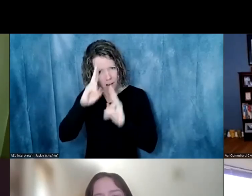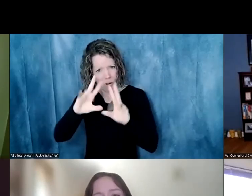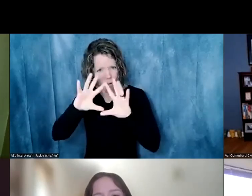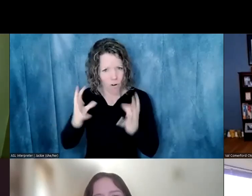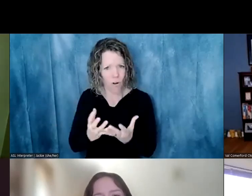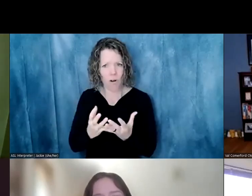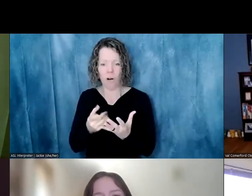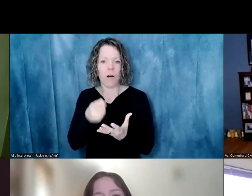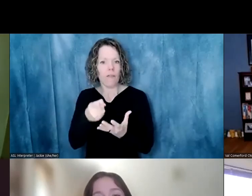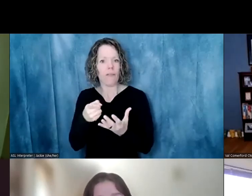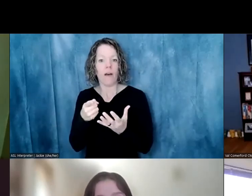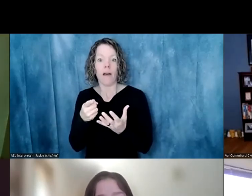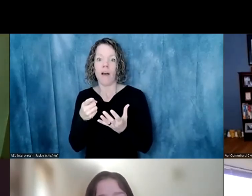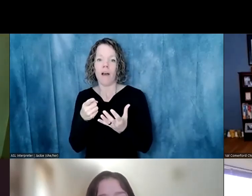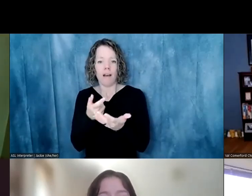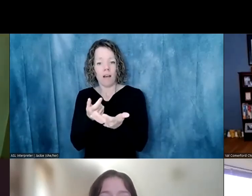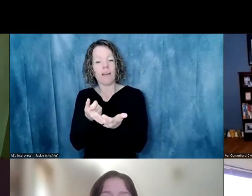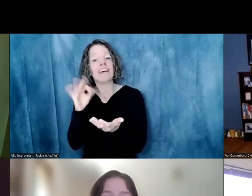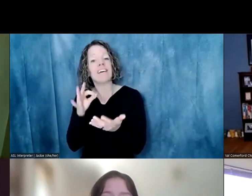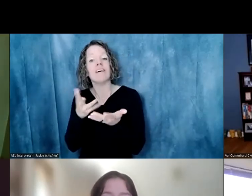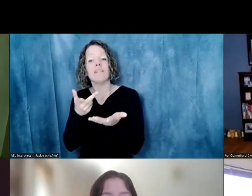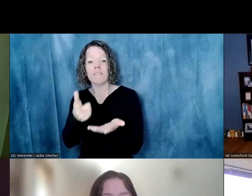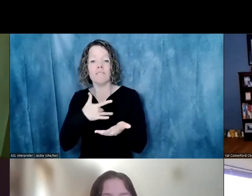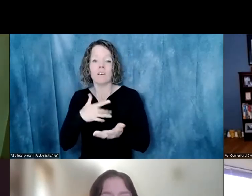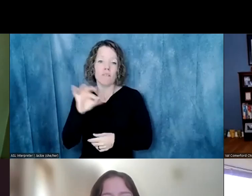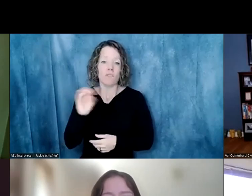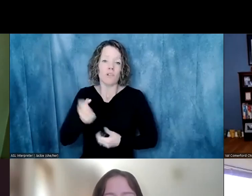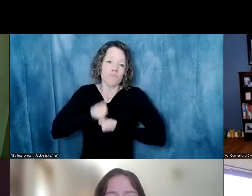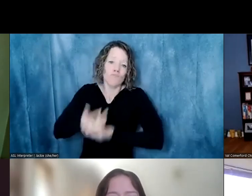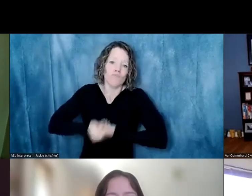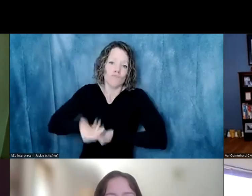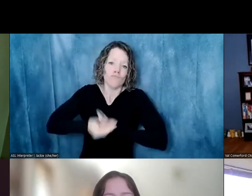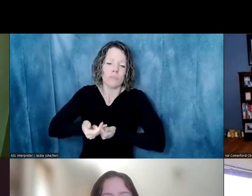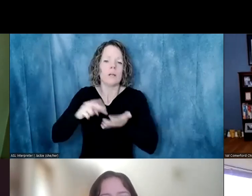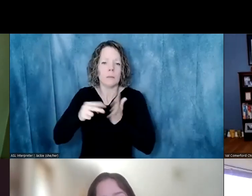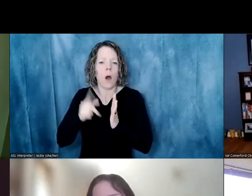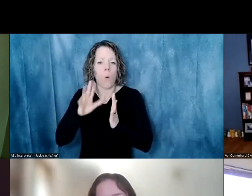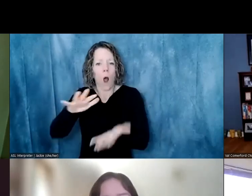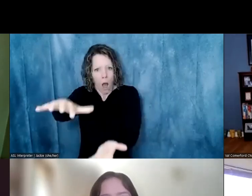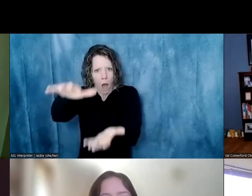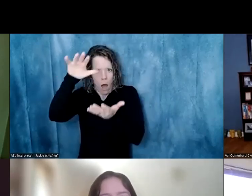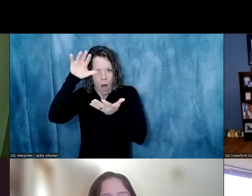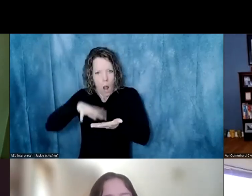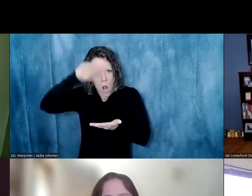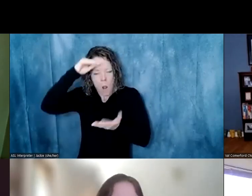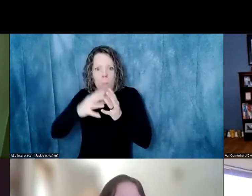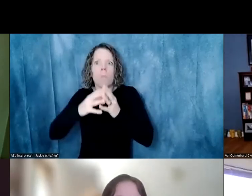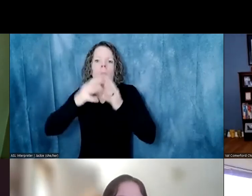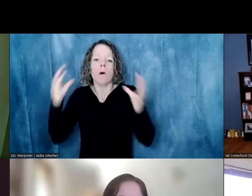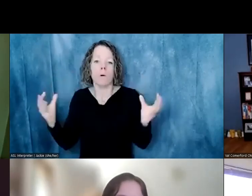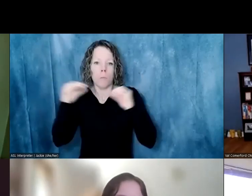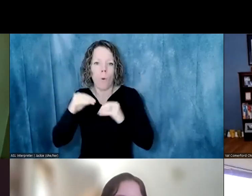get much, much more from talking with the person as a whole. You can’t; yeah, with peer support,